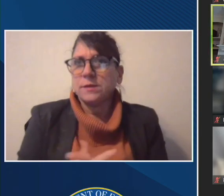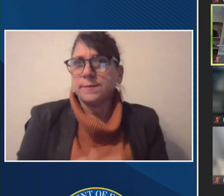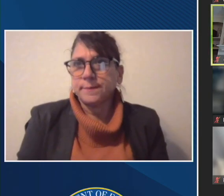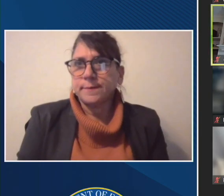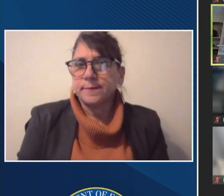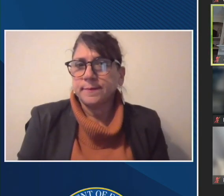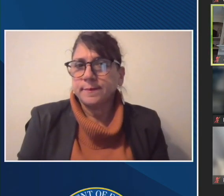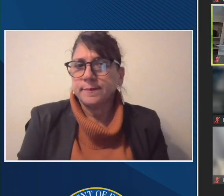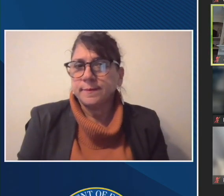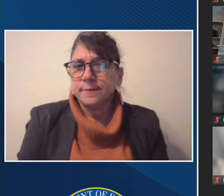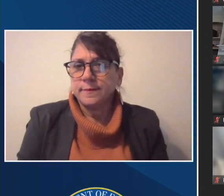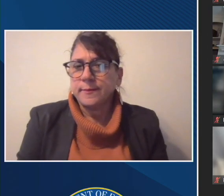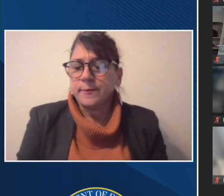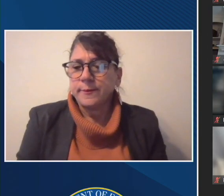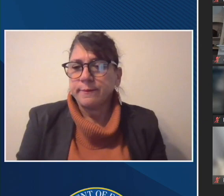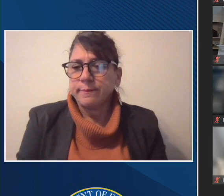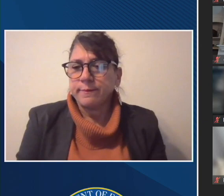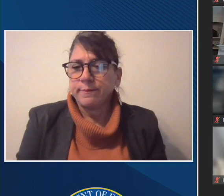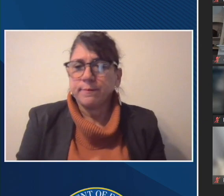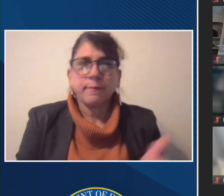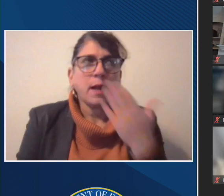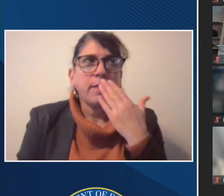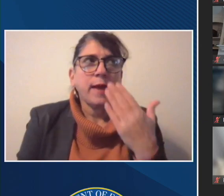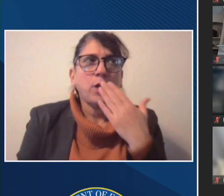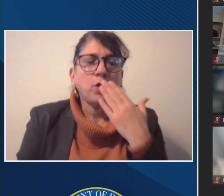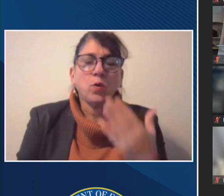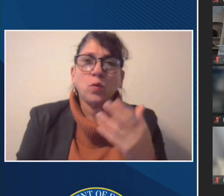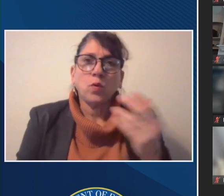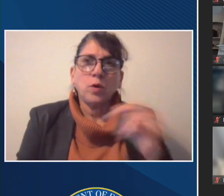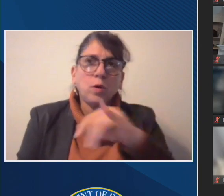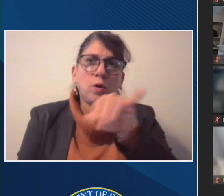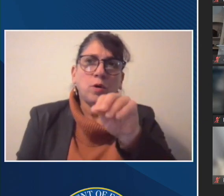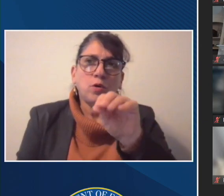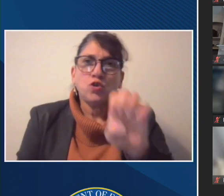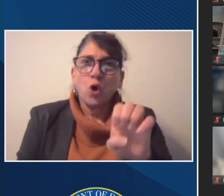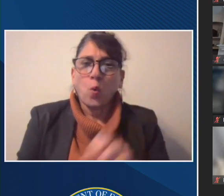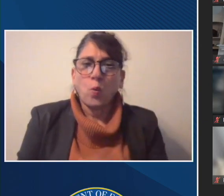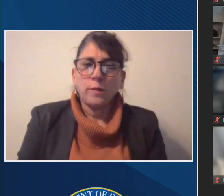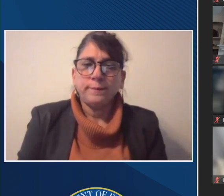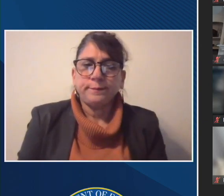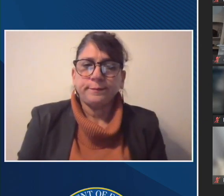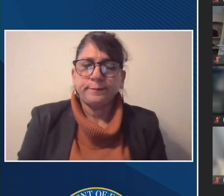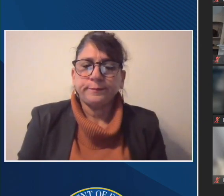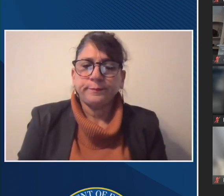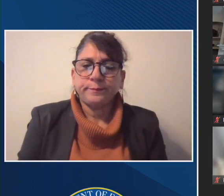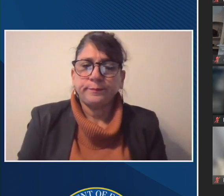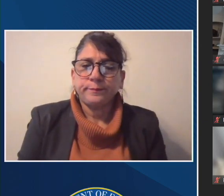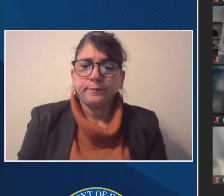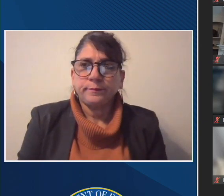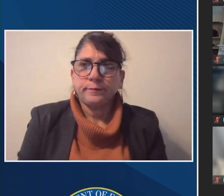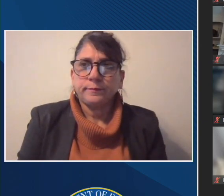Okay. Thank you. Joe. You're on mute.